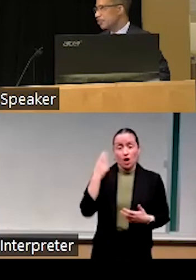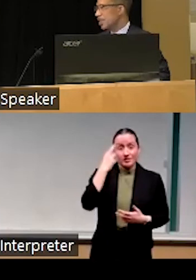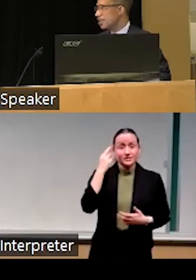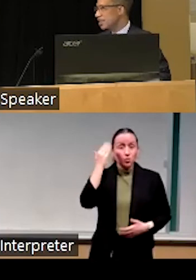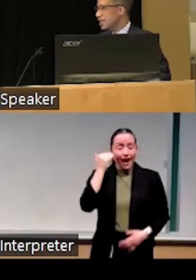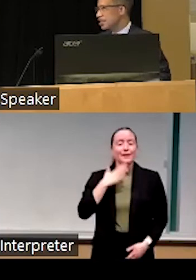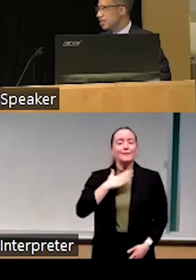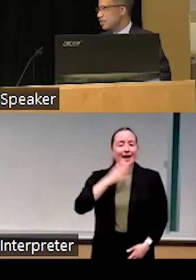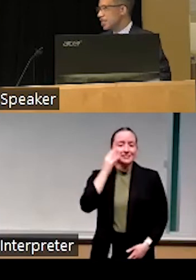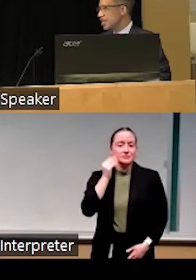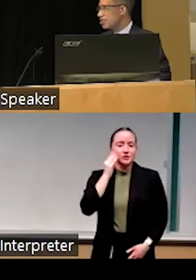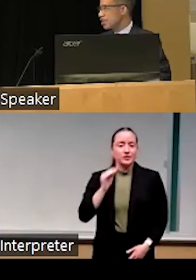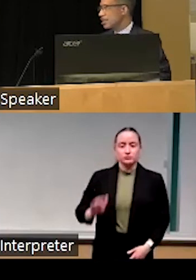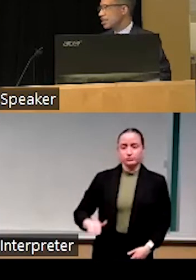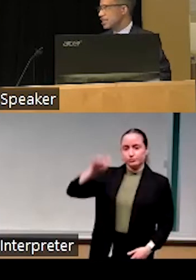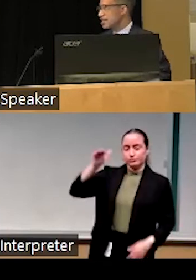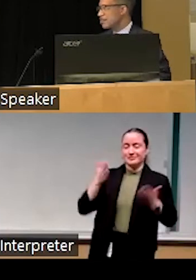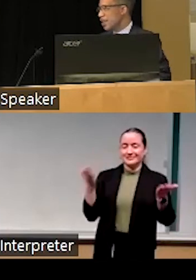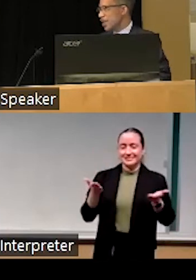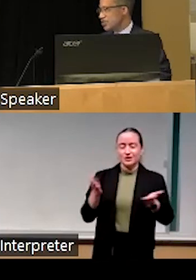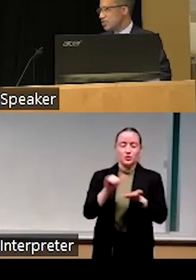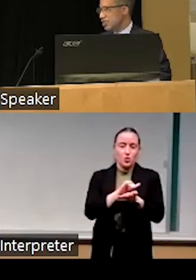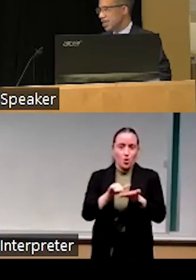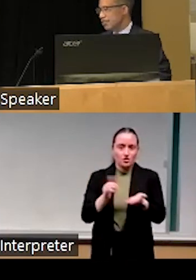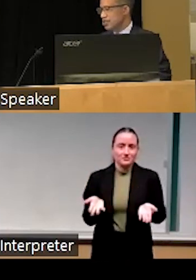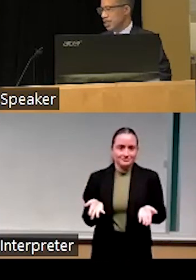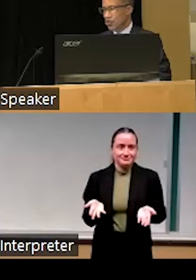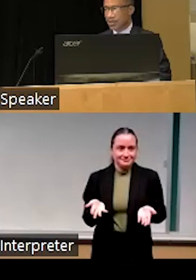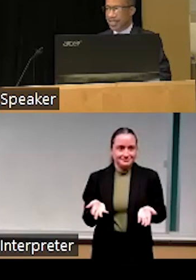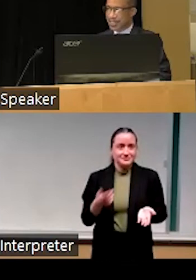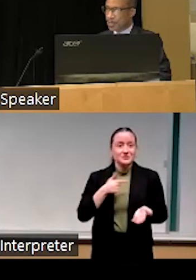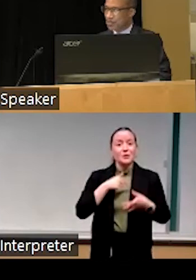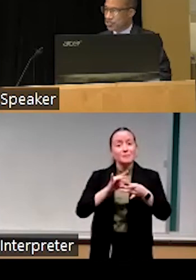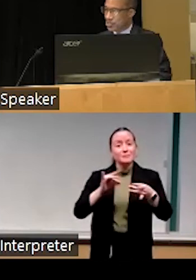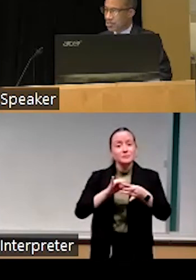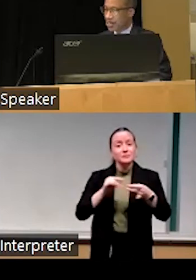and in Upstate New York um I mentioned to you that I was born and raised in the Binghamton New York